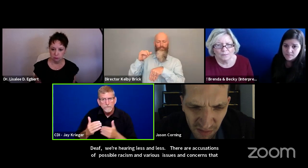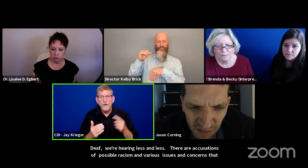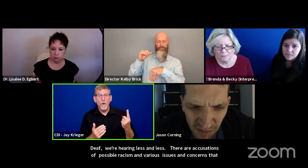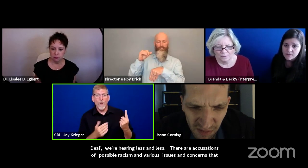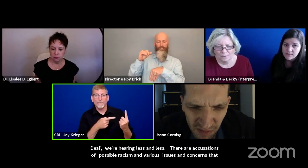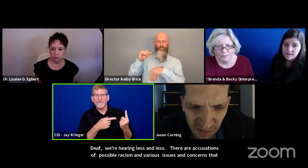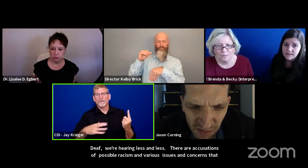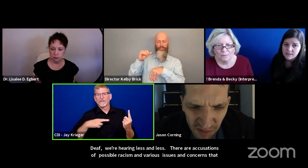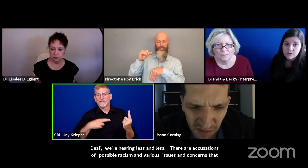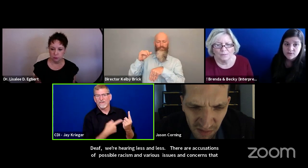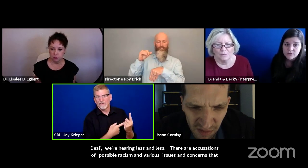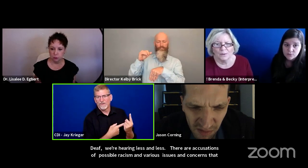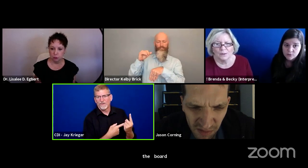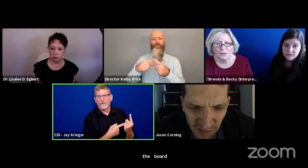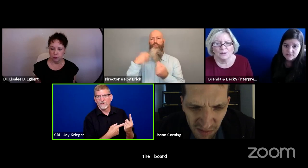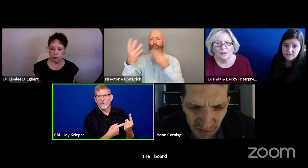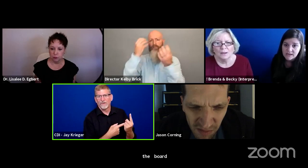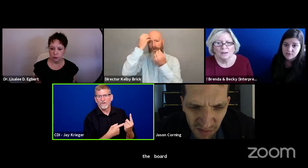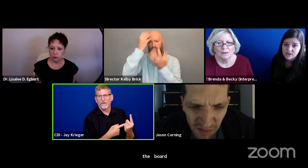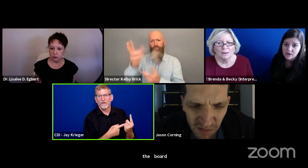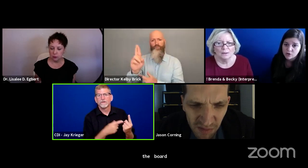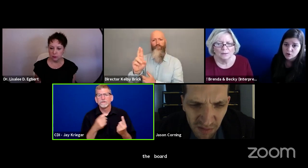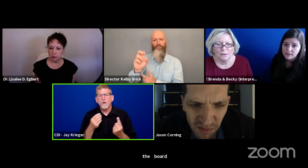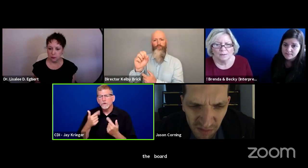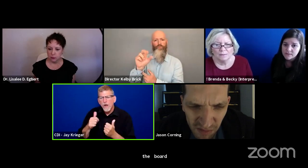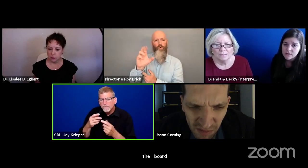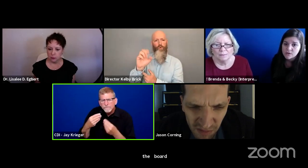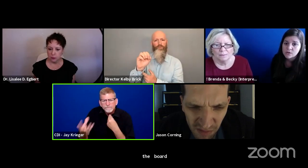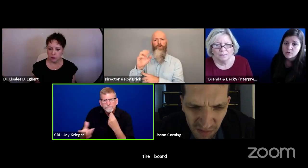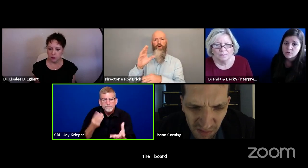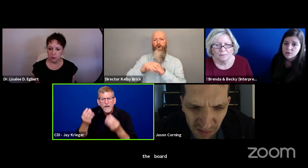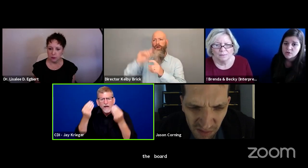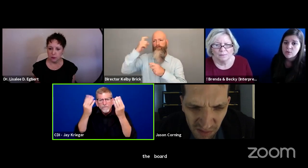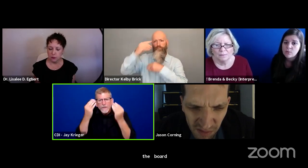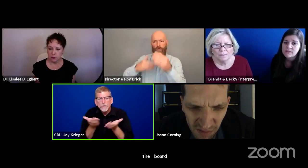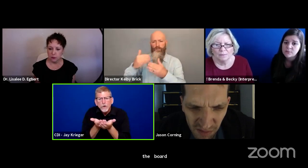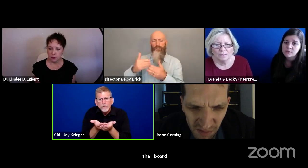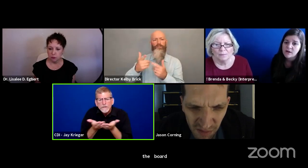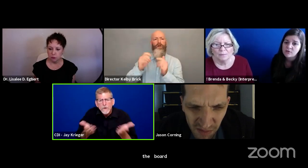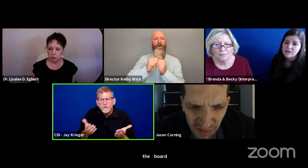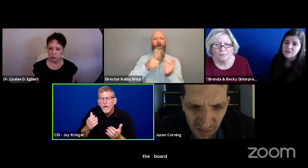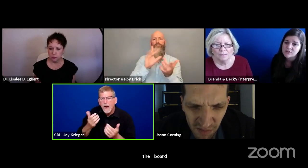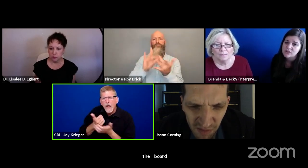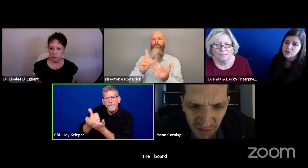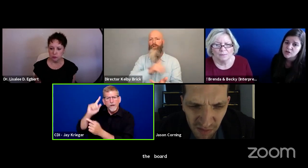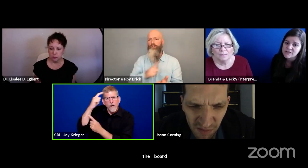The previous superintendent had retired early, so we wanted to provide reassurance on the